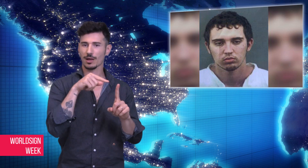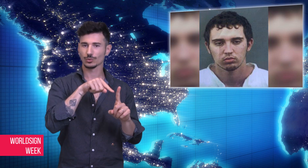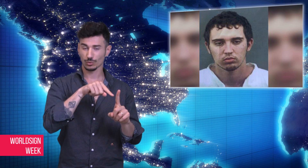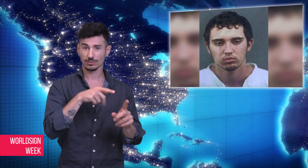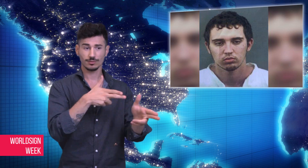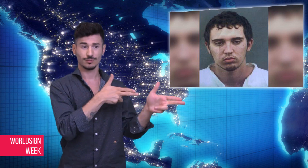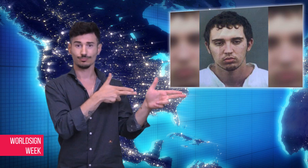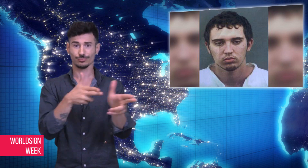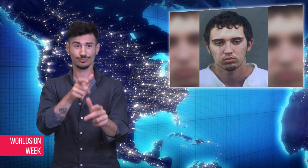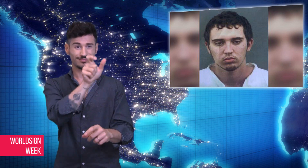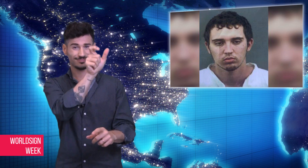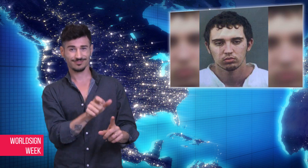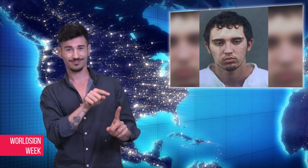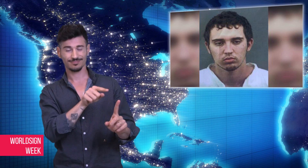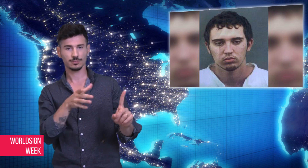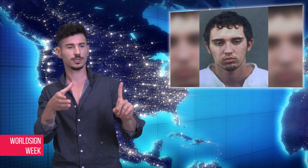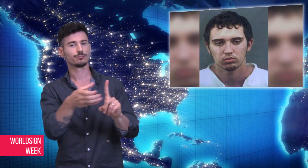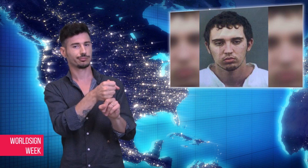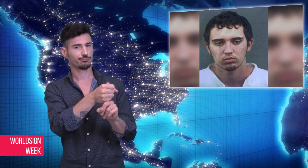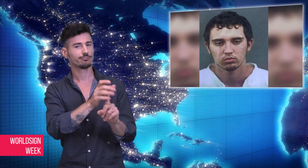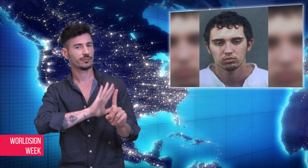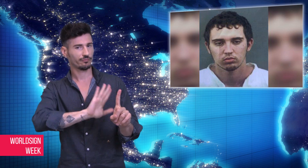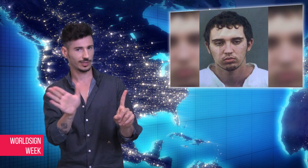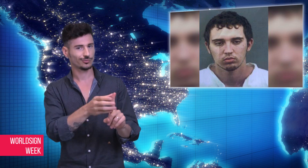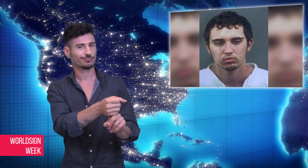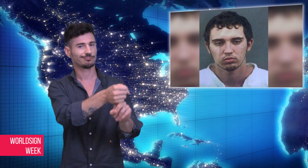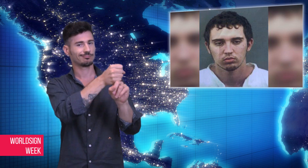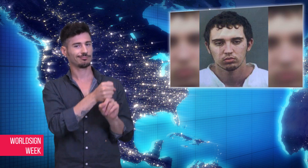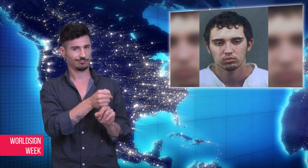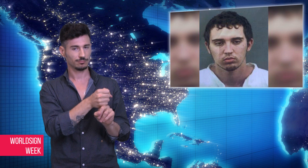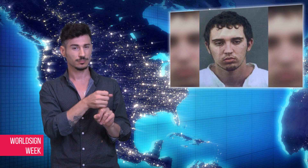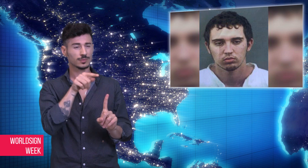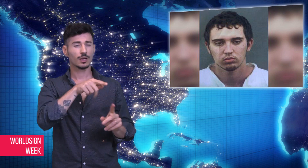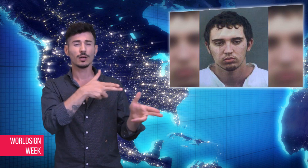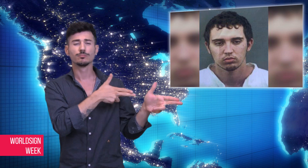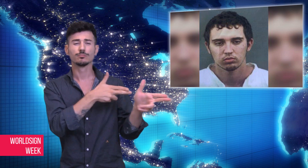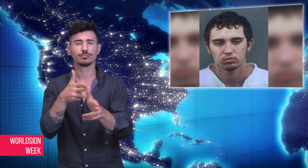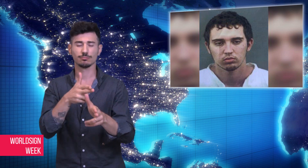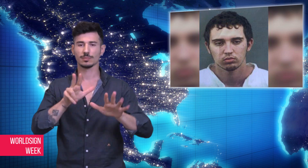The person responsible for the shooting in the city of